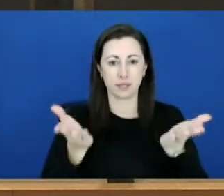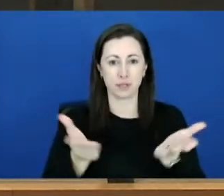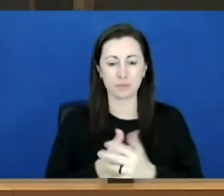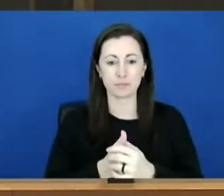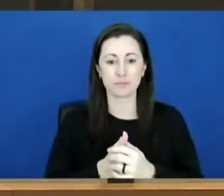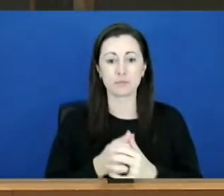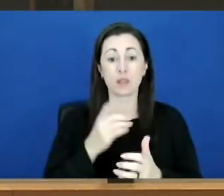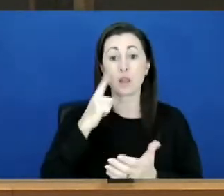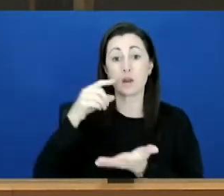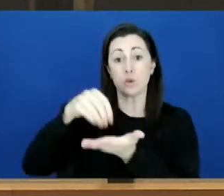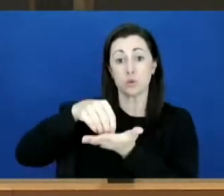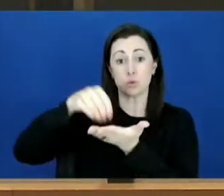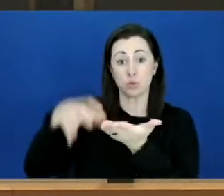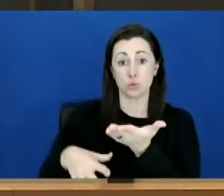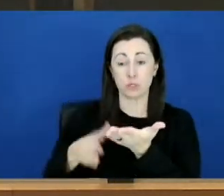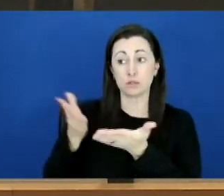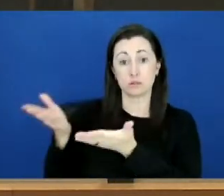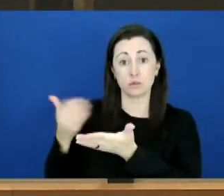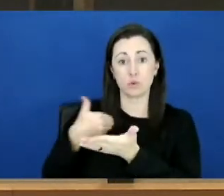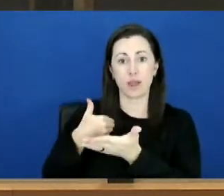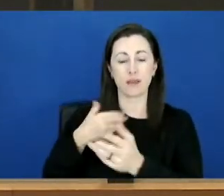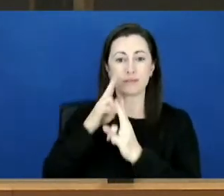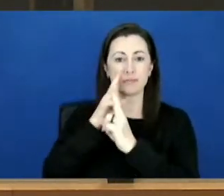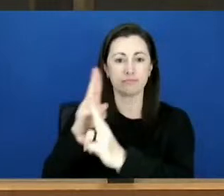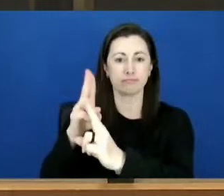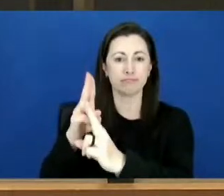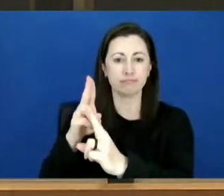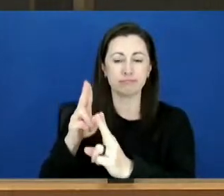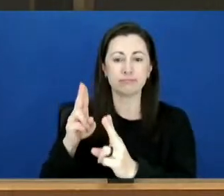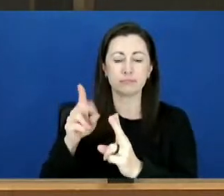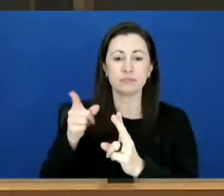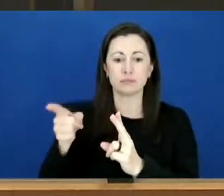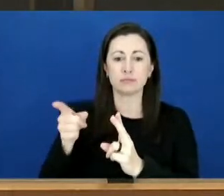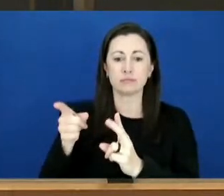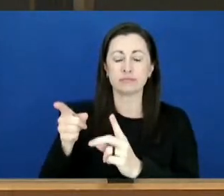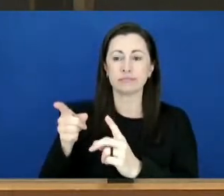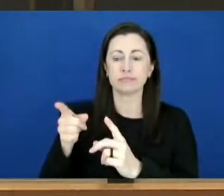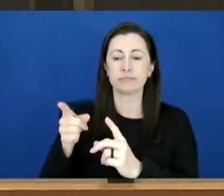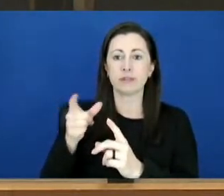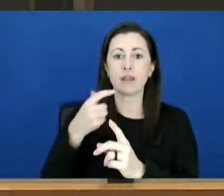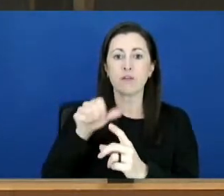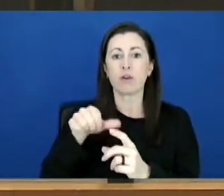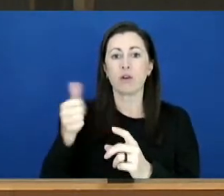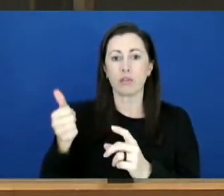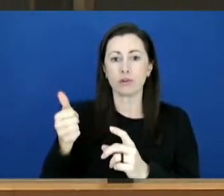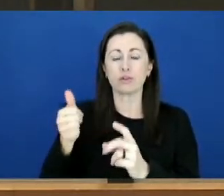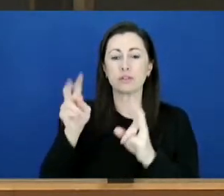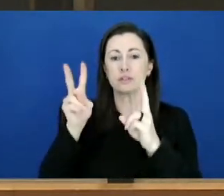COUNTY ATTORNEY, IT'S OUR HONOR